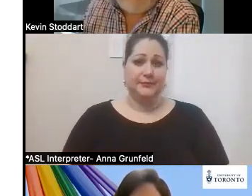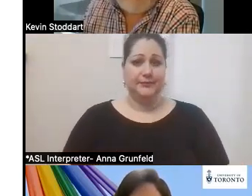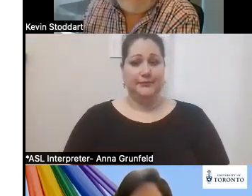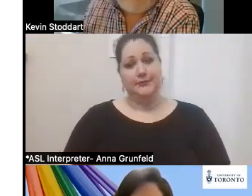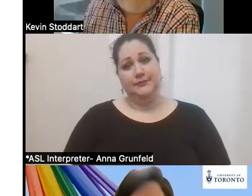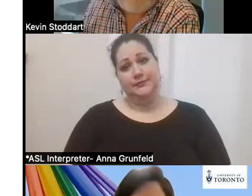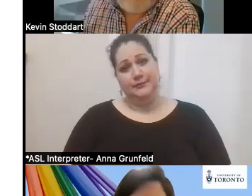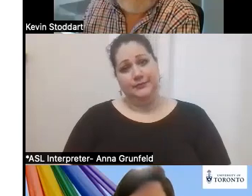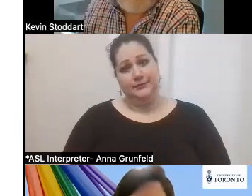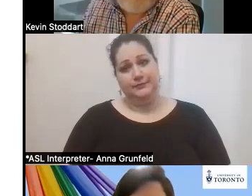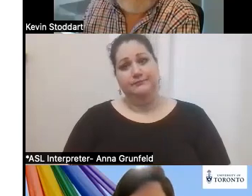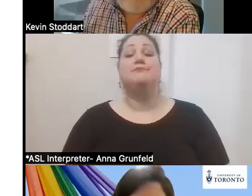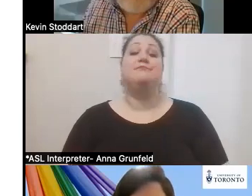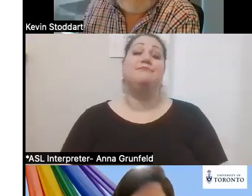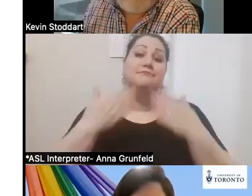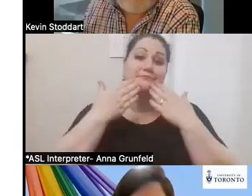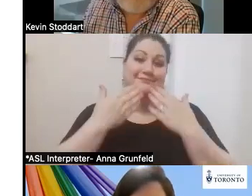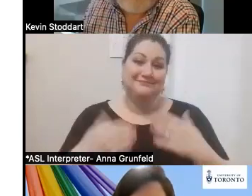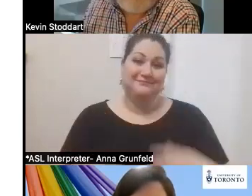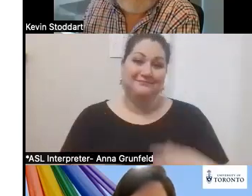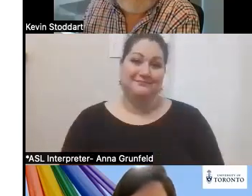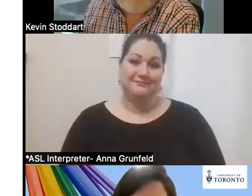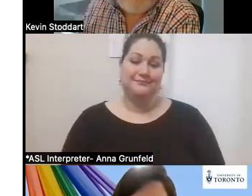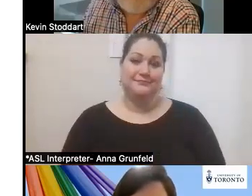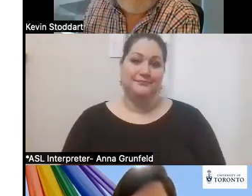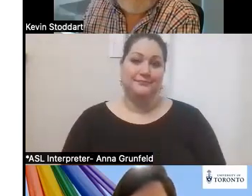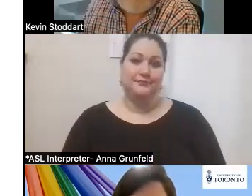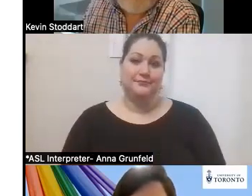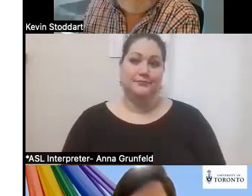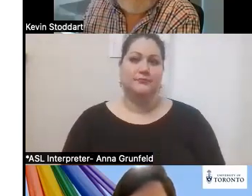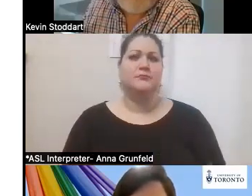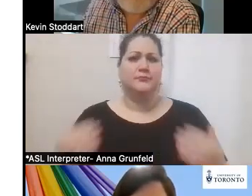Great, thank you. We have a few more questions here.